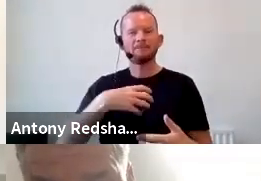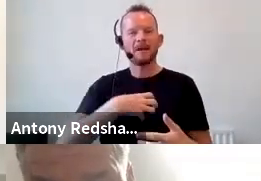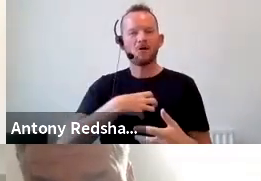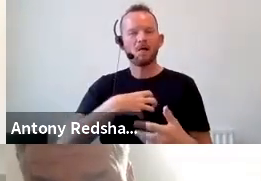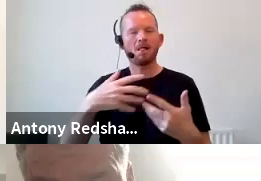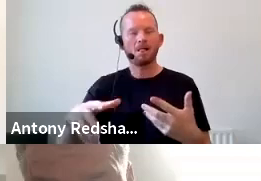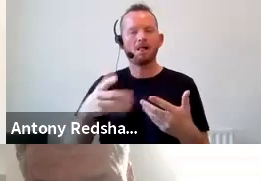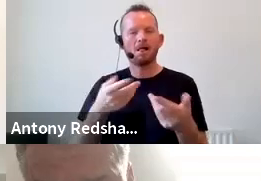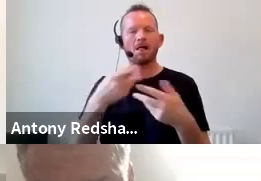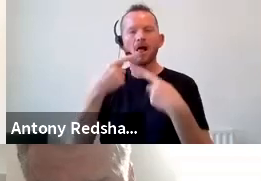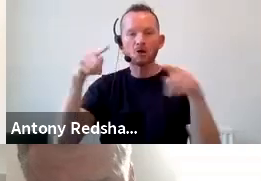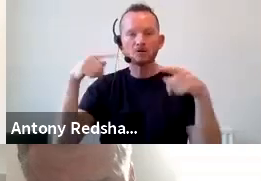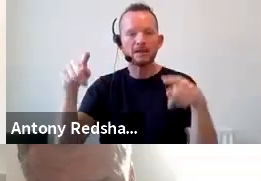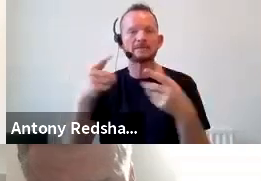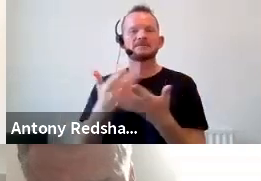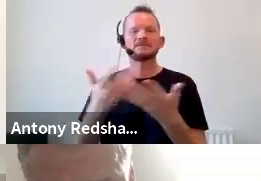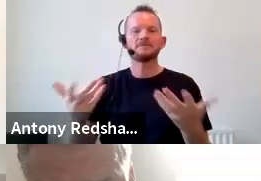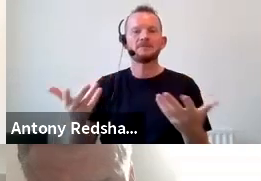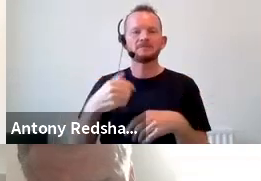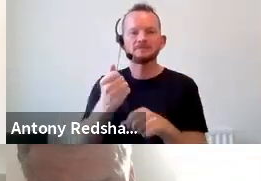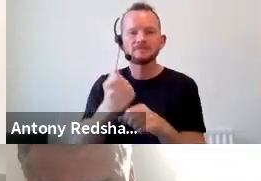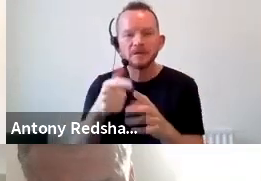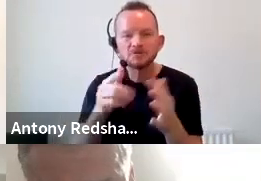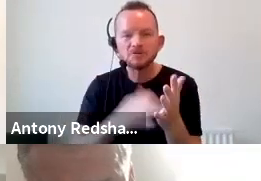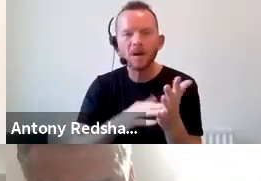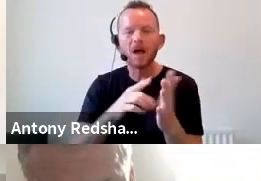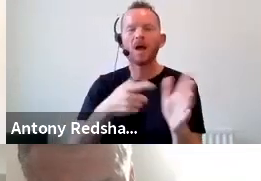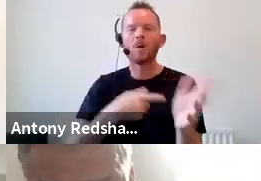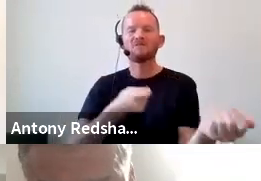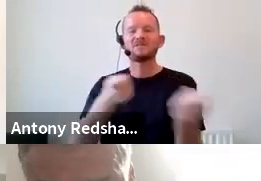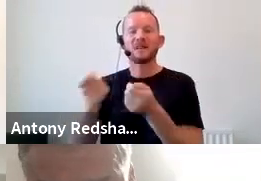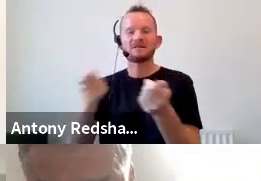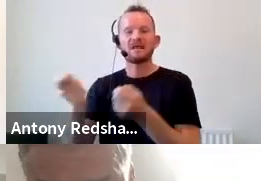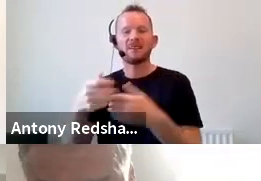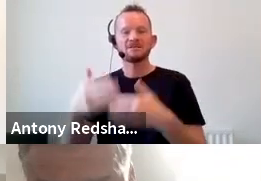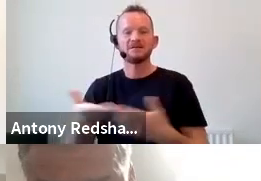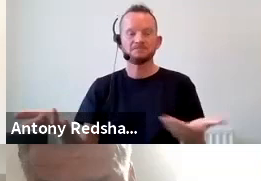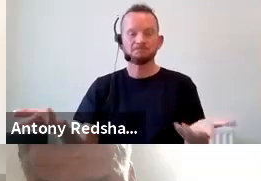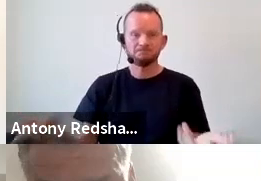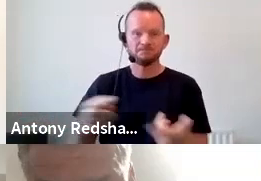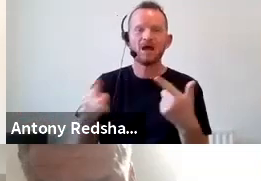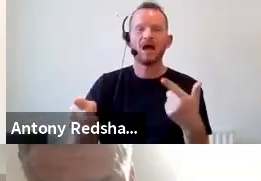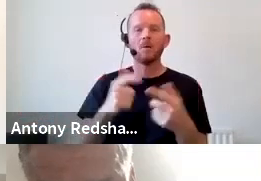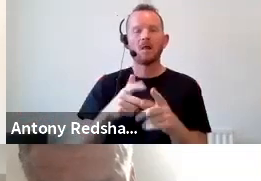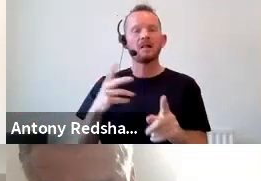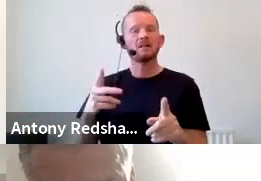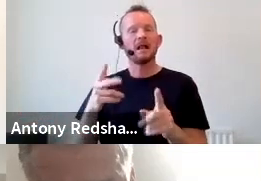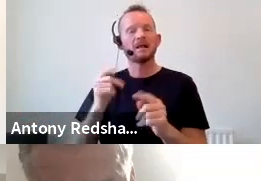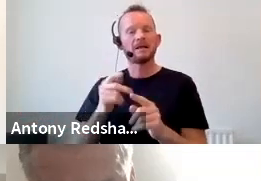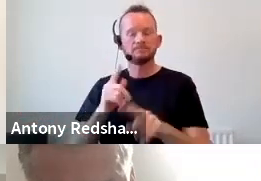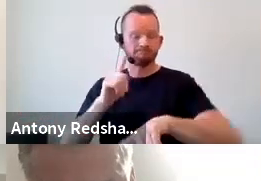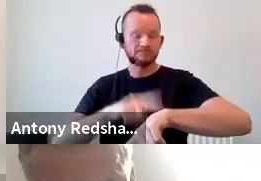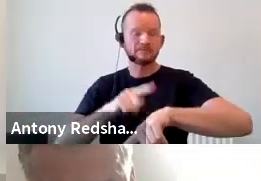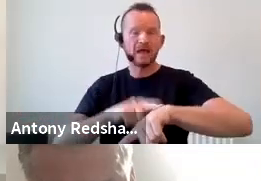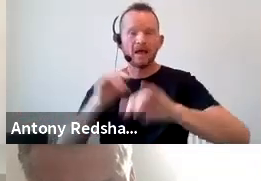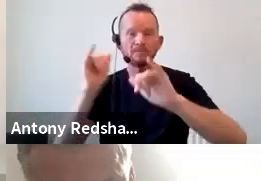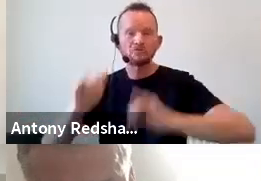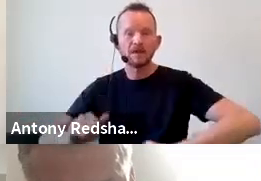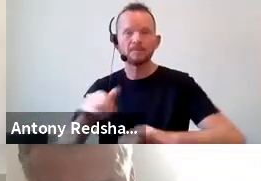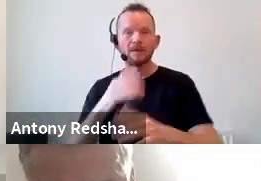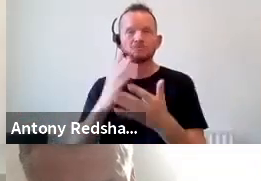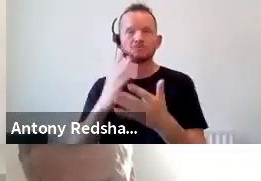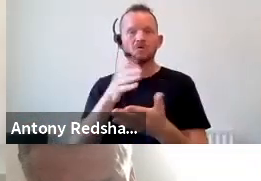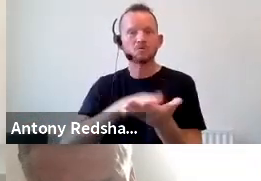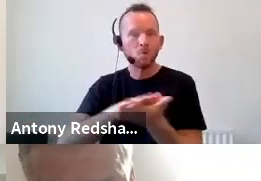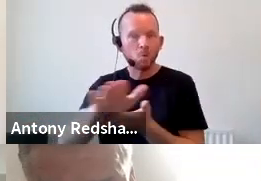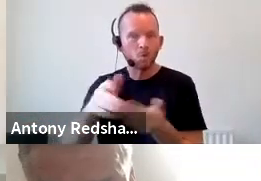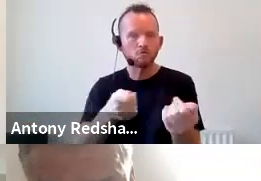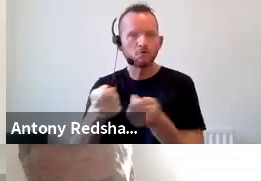My name is Gemma I'm just going to be the facilitator of this session so I will be keeping a track of time, and also making sure everything runs smoothly.